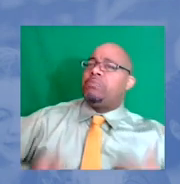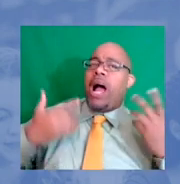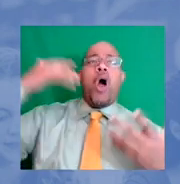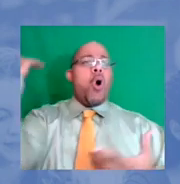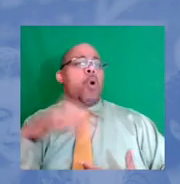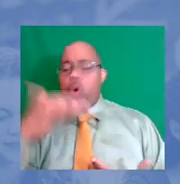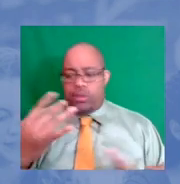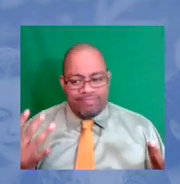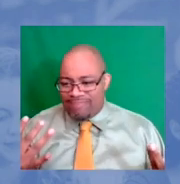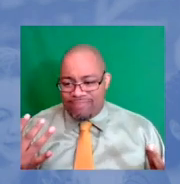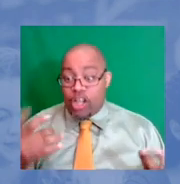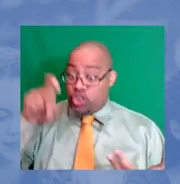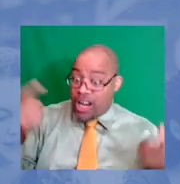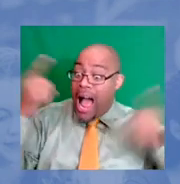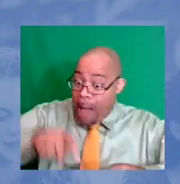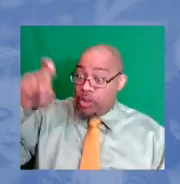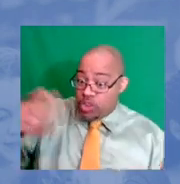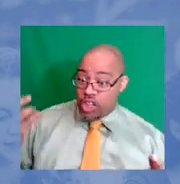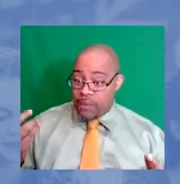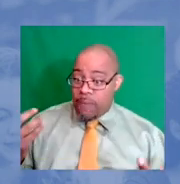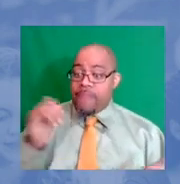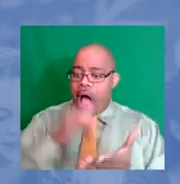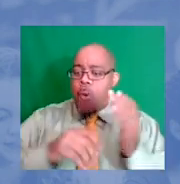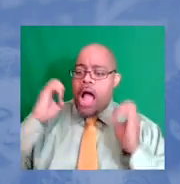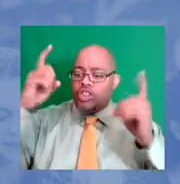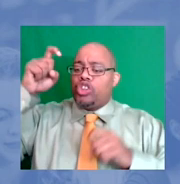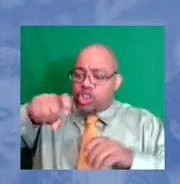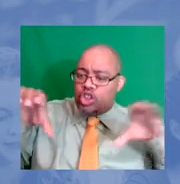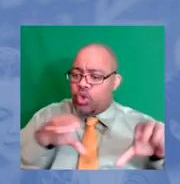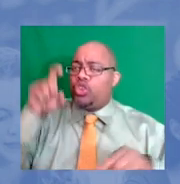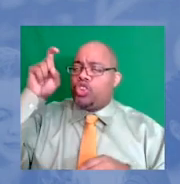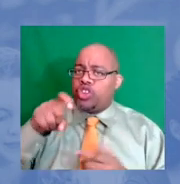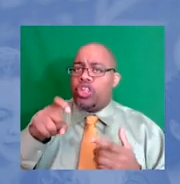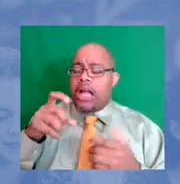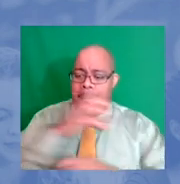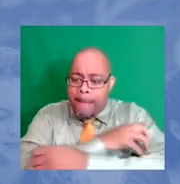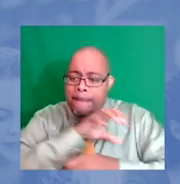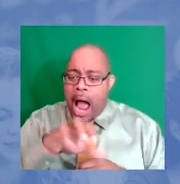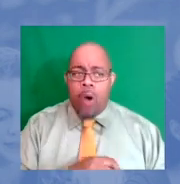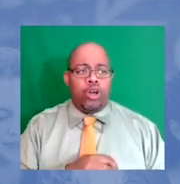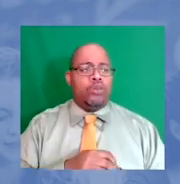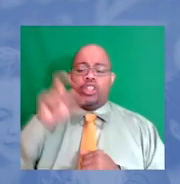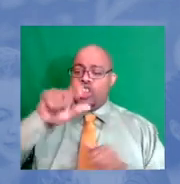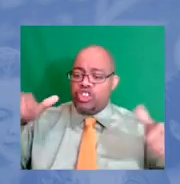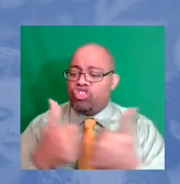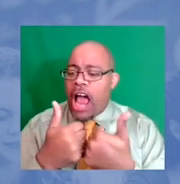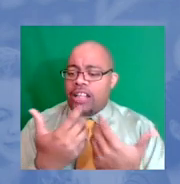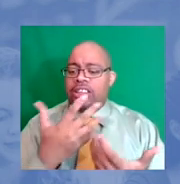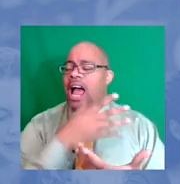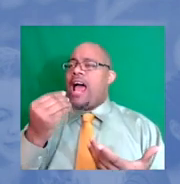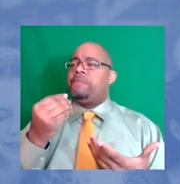THAT'S WHAT EDUCATION SHOULD DO, EMPOWER, CHALLENGE, AND SO IT'S VERY IMPORTANT THAT